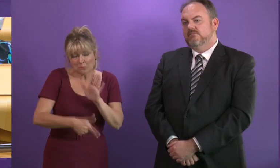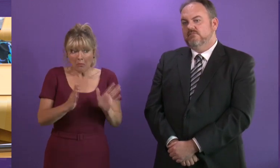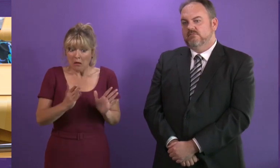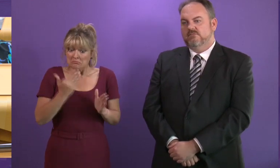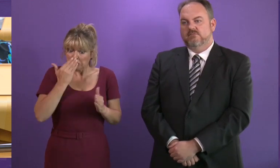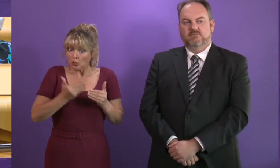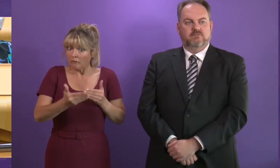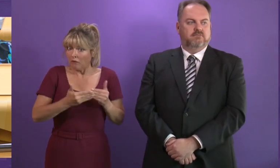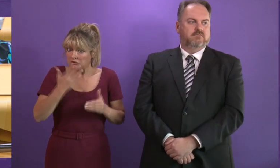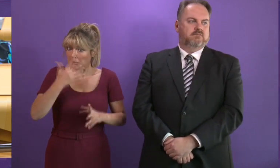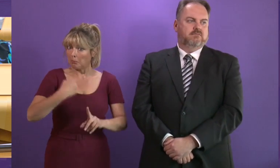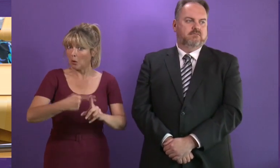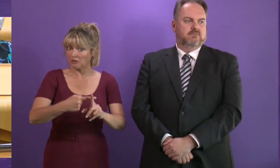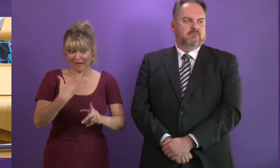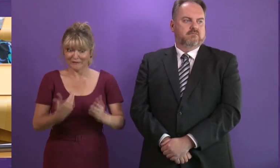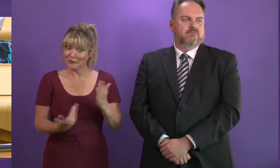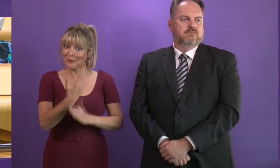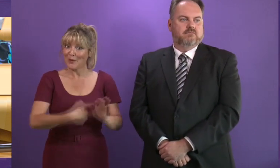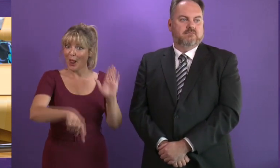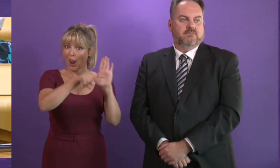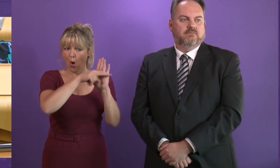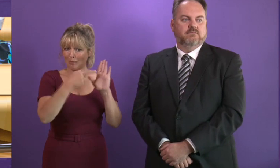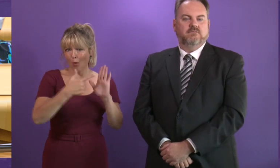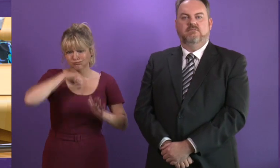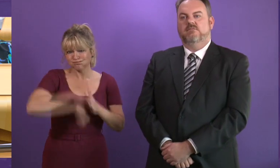new law in place. It is more stringent than laws anywhere else in the UK, and it will